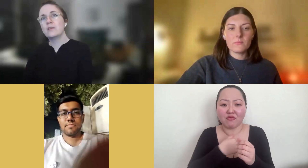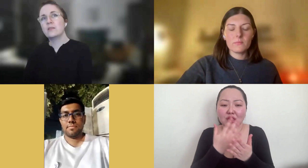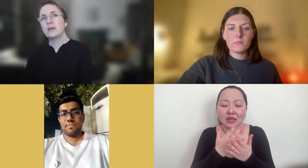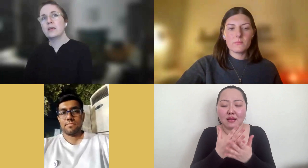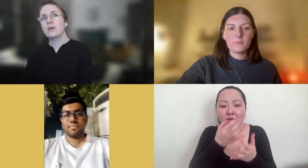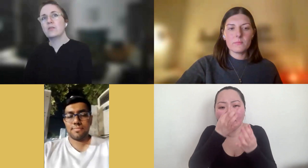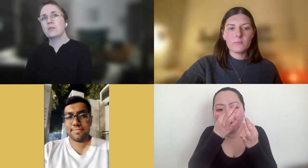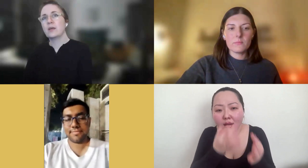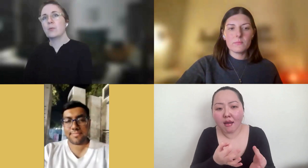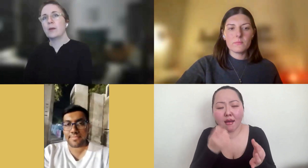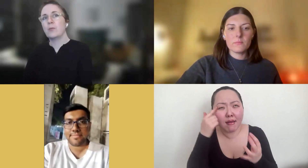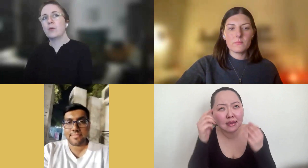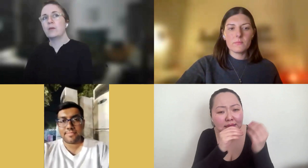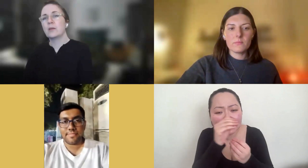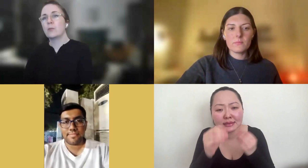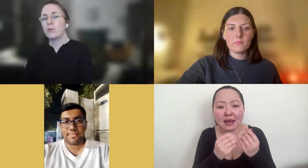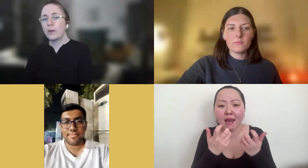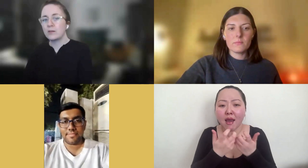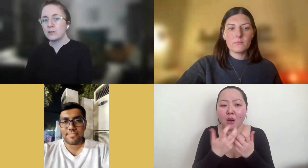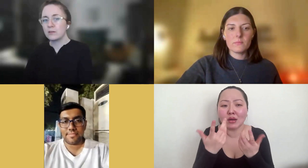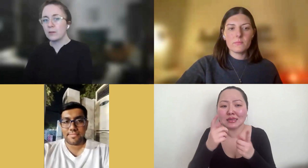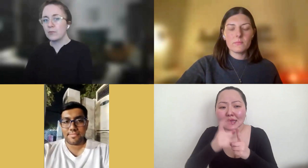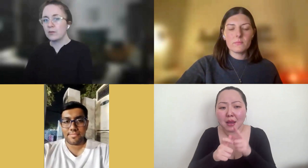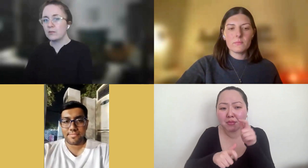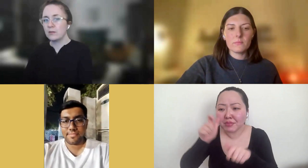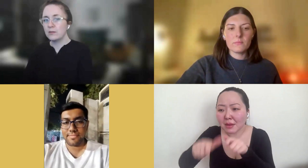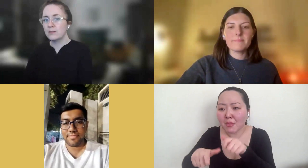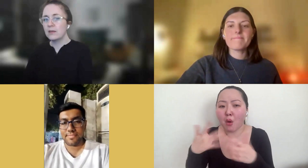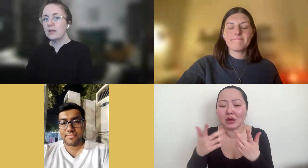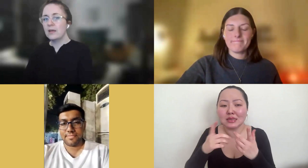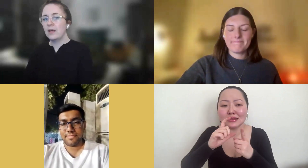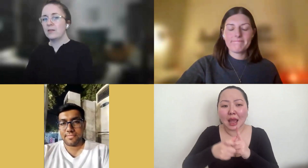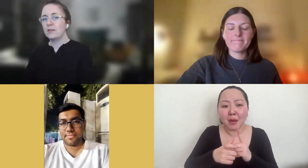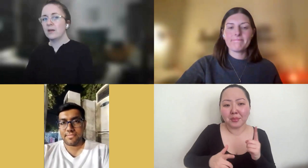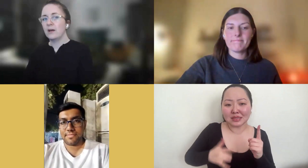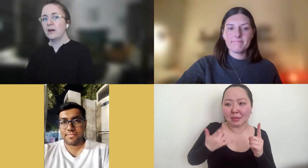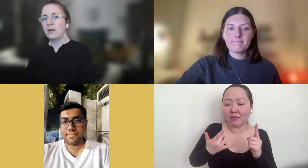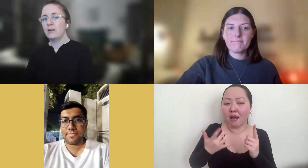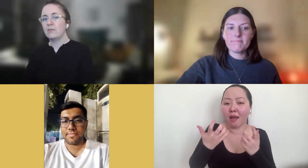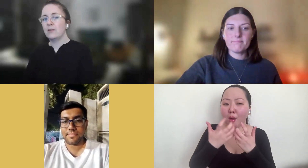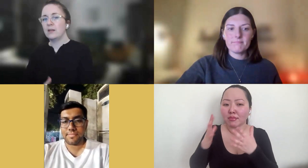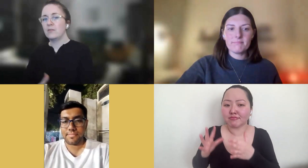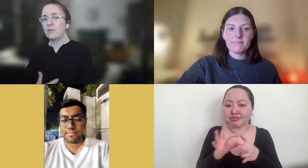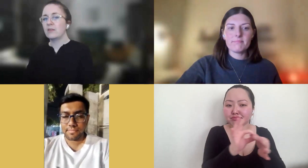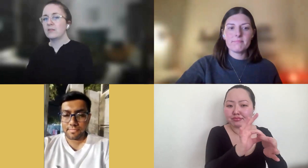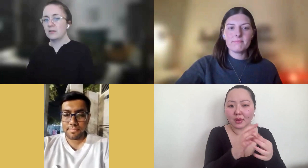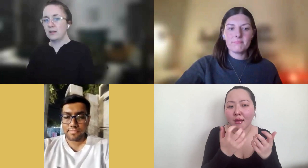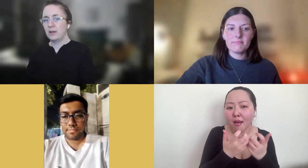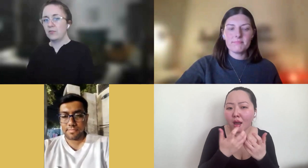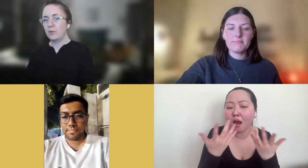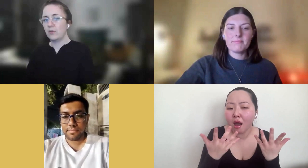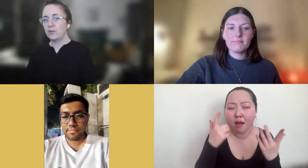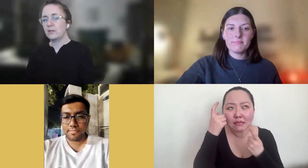creativity of disabled people and that perspective comes into this. I really invest in that. So it s